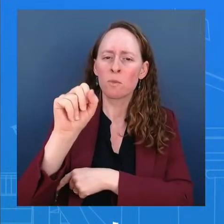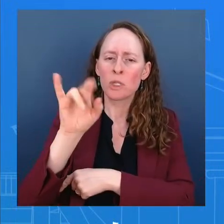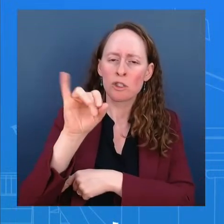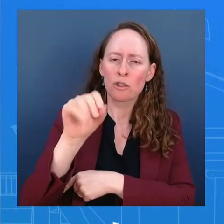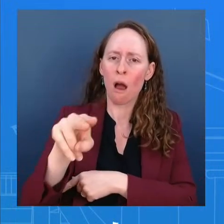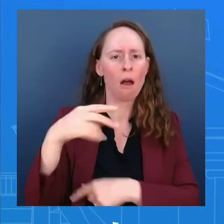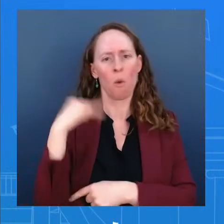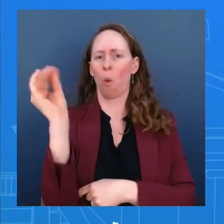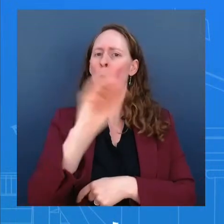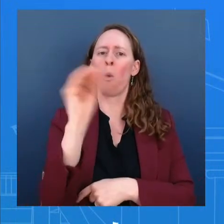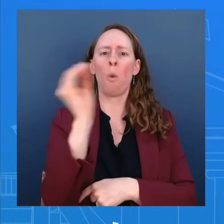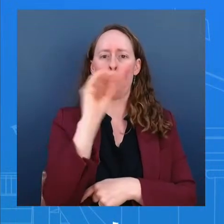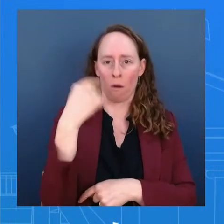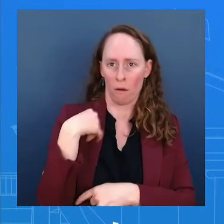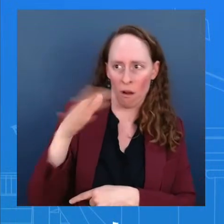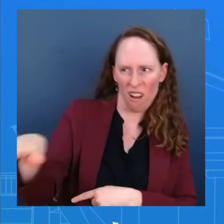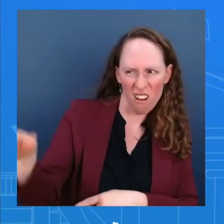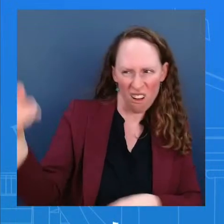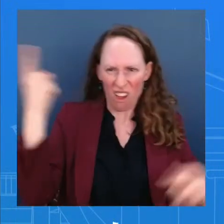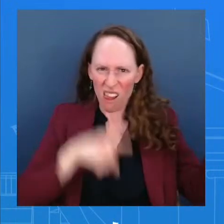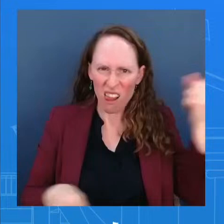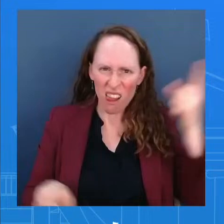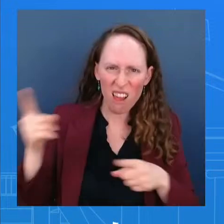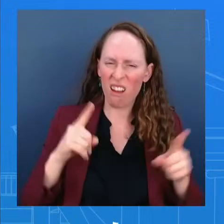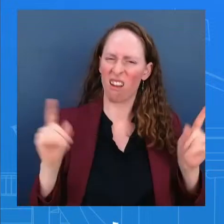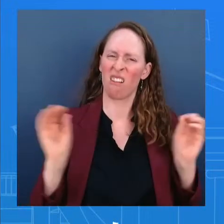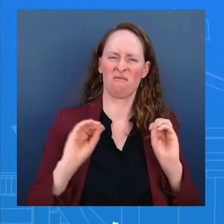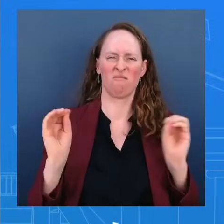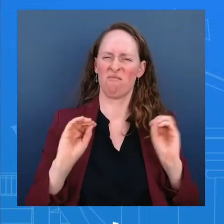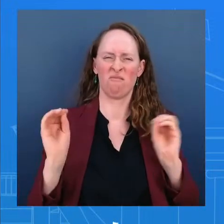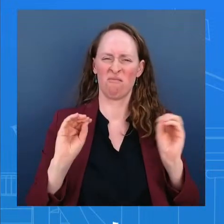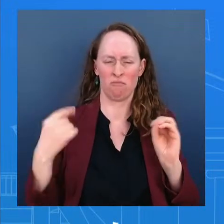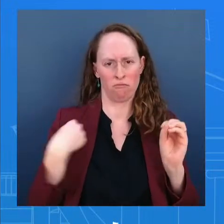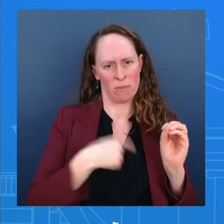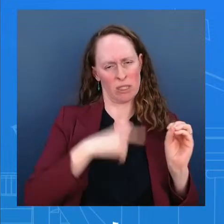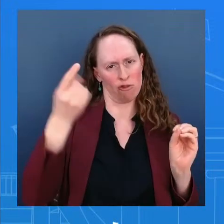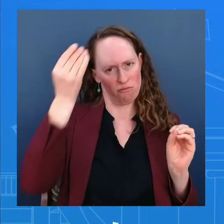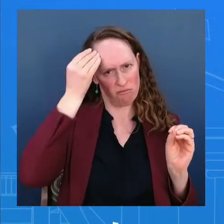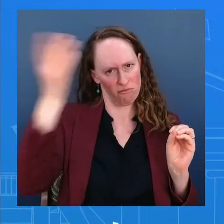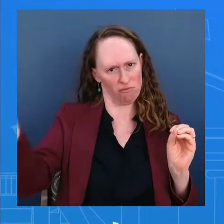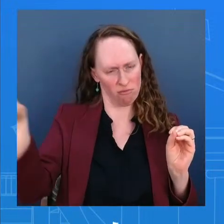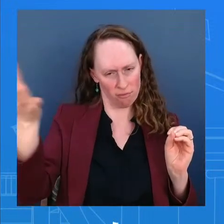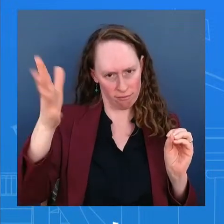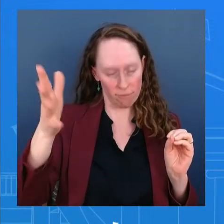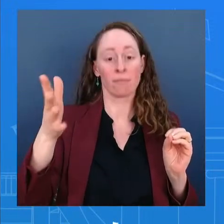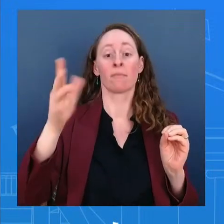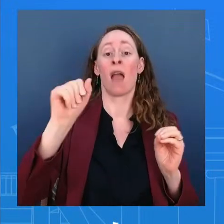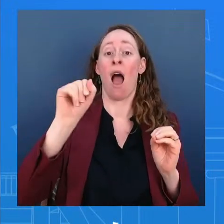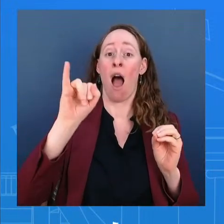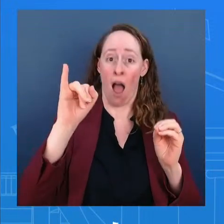We have been working on that issue for going on a year now. It is a complicated question,